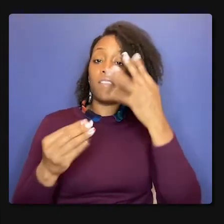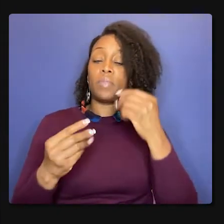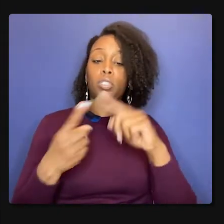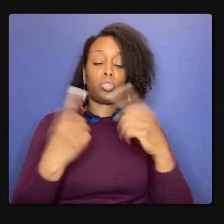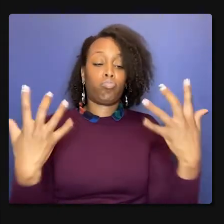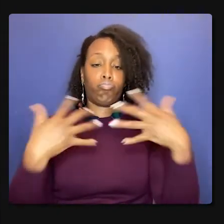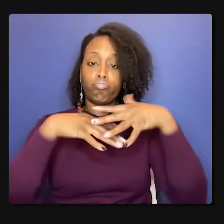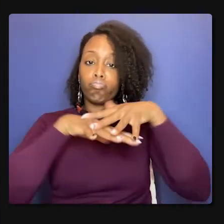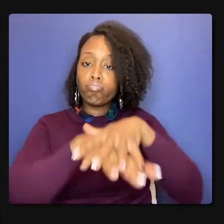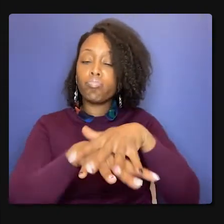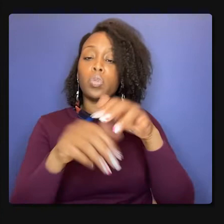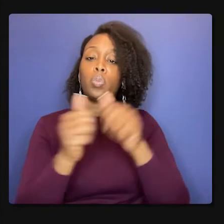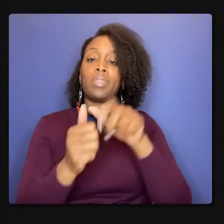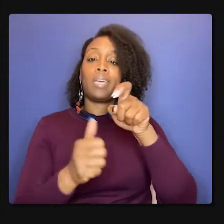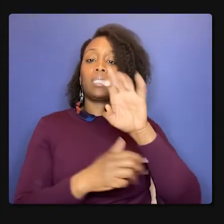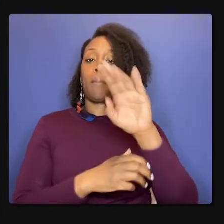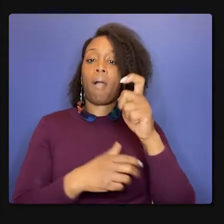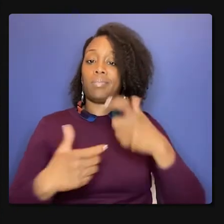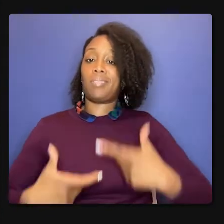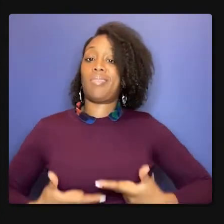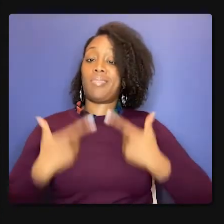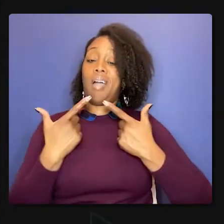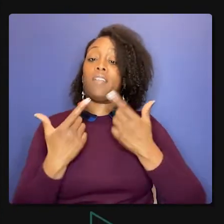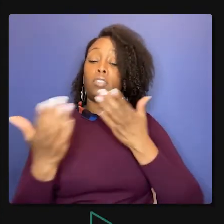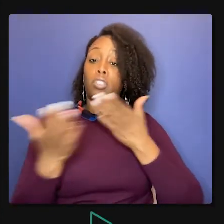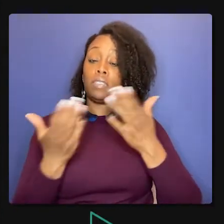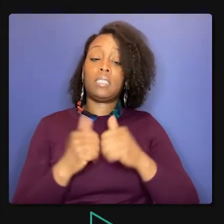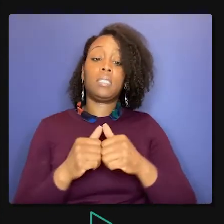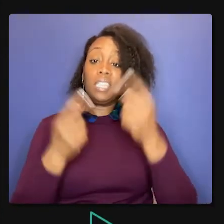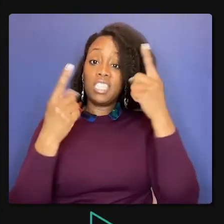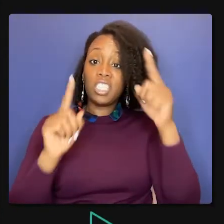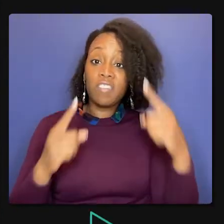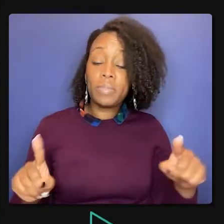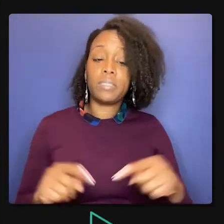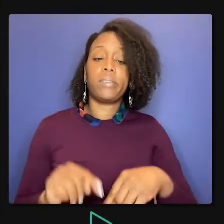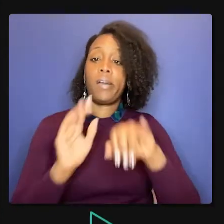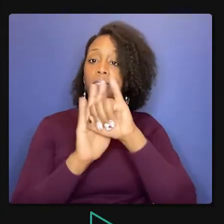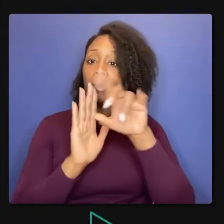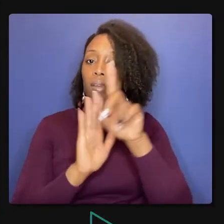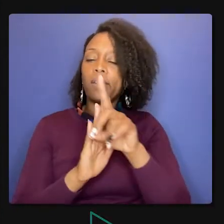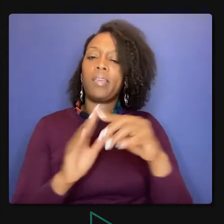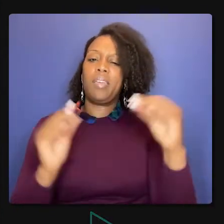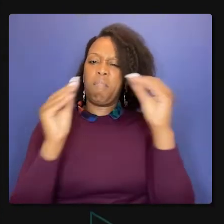to integrate with Xbox Live services, achievements, identity and more.